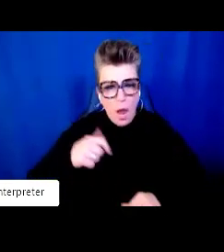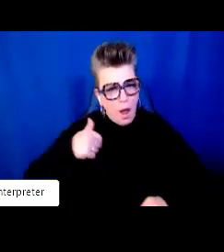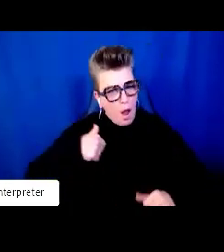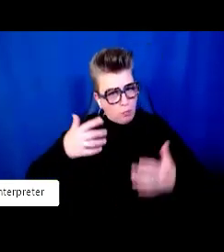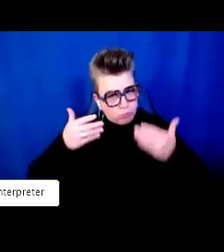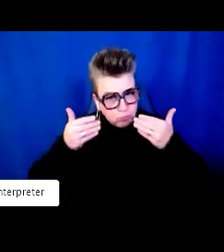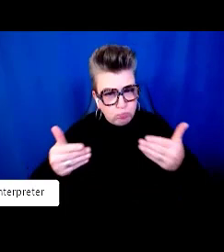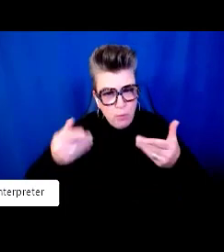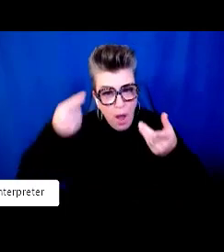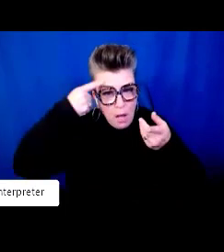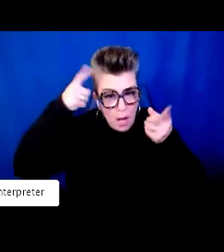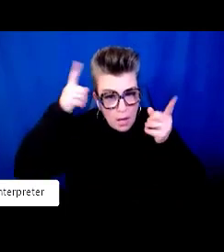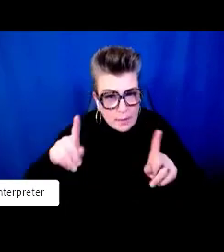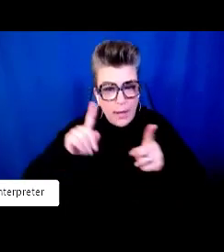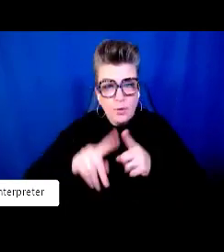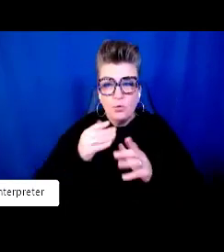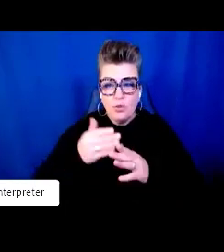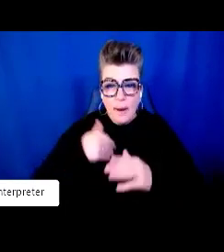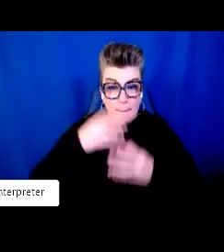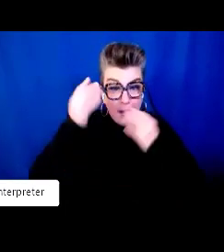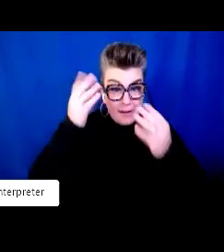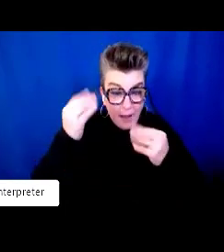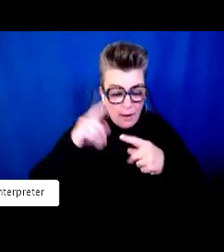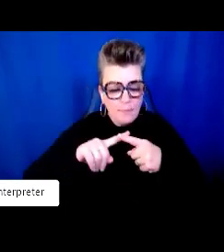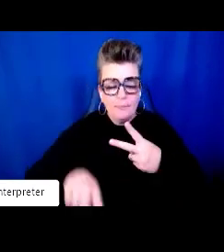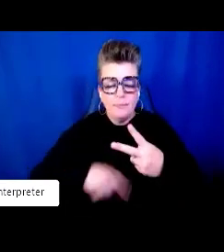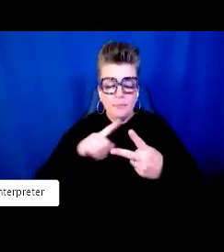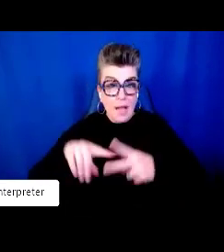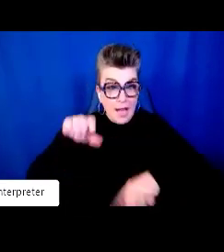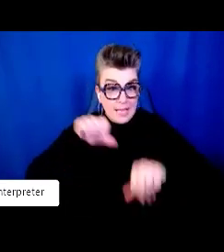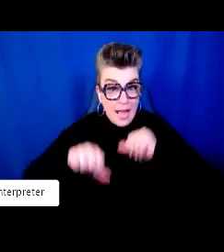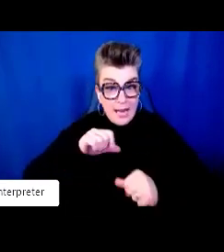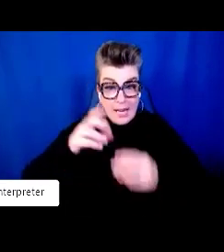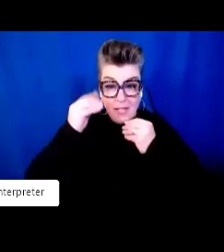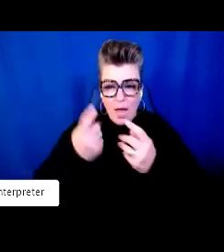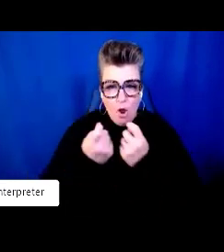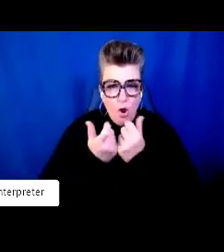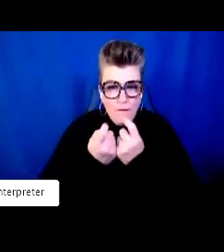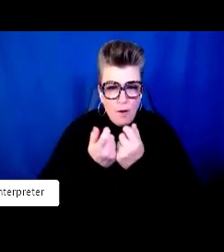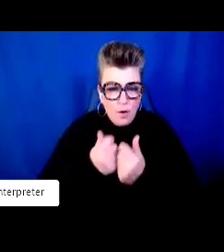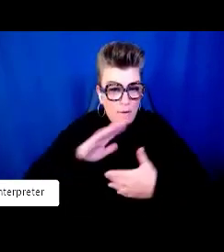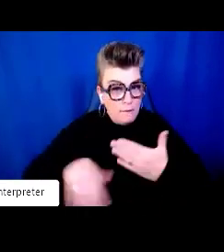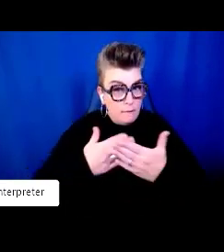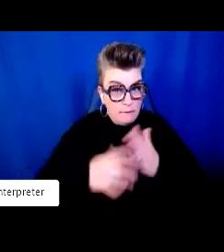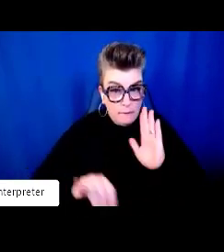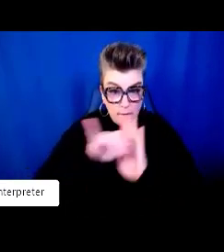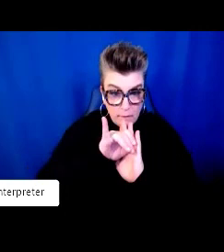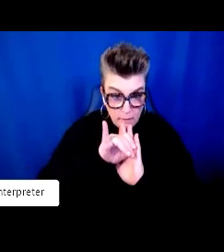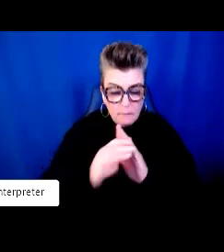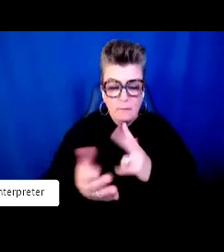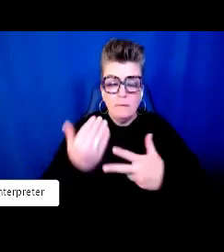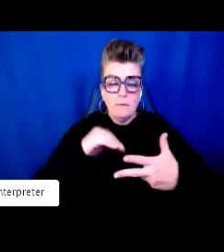and if scientific data are de-identified and institutional review determines that sharing would pose very low risk